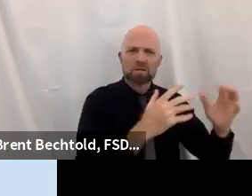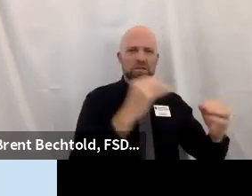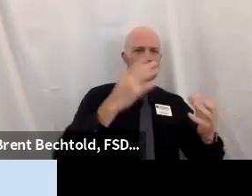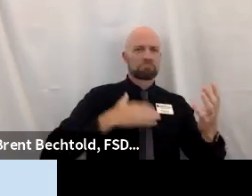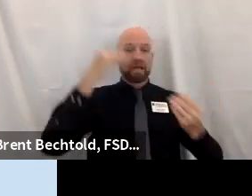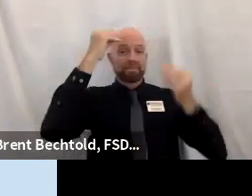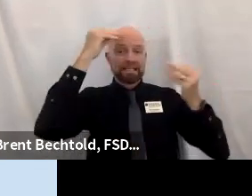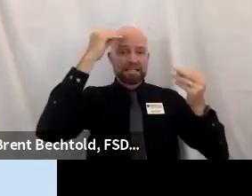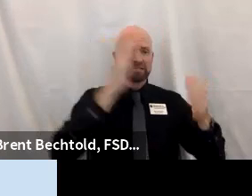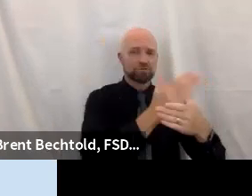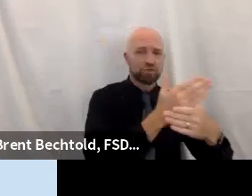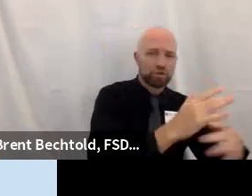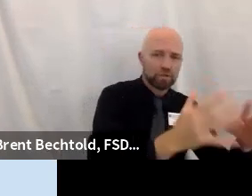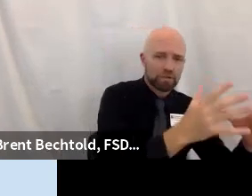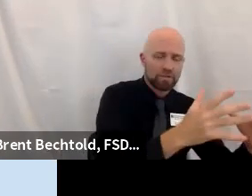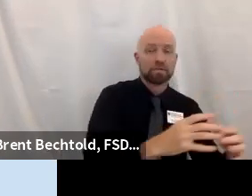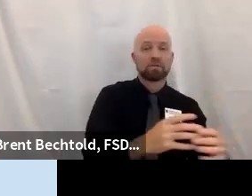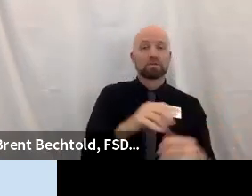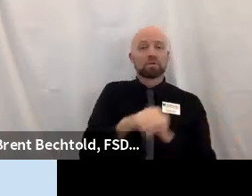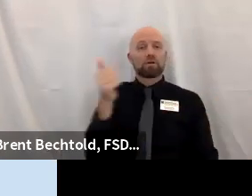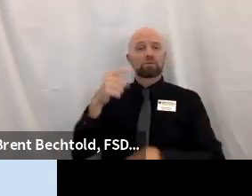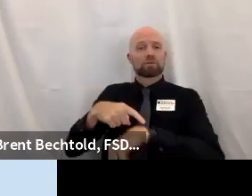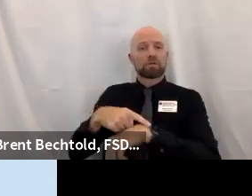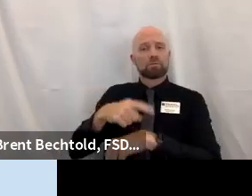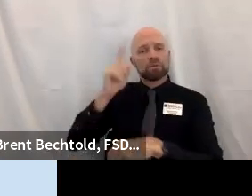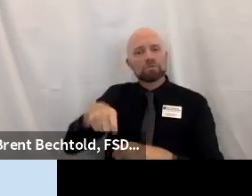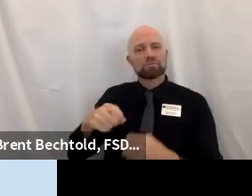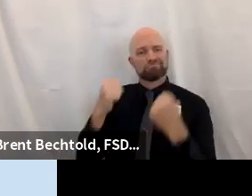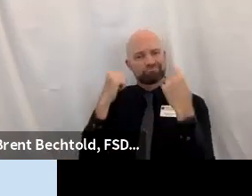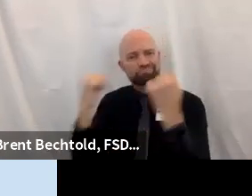and showing what meaning is, showing my thinking, sharing my thinking along the way